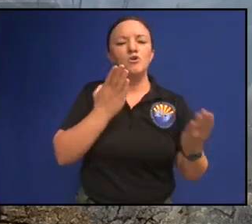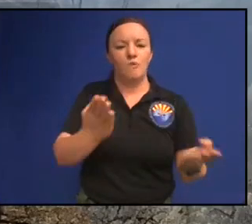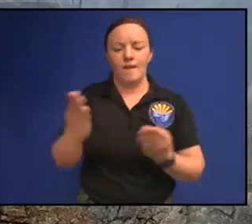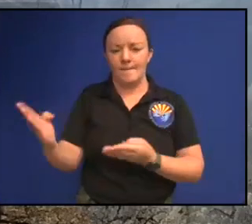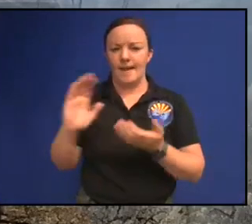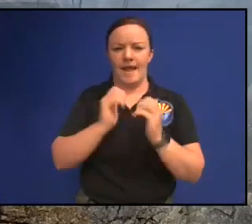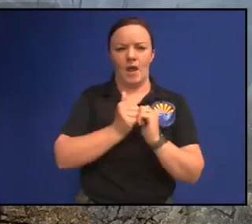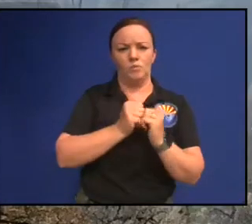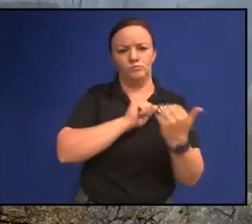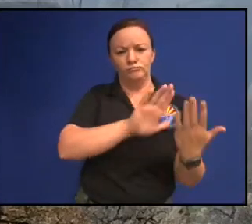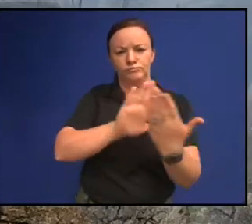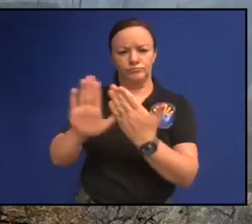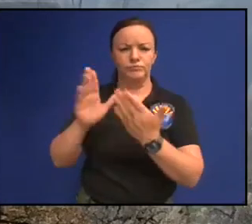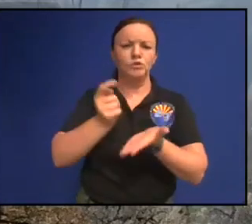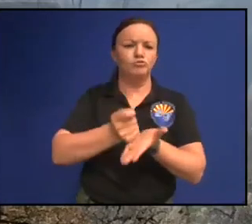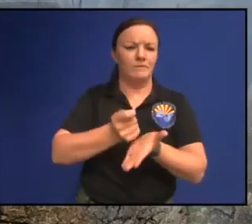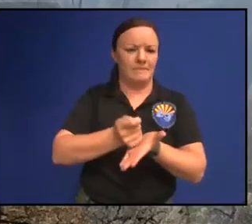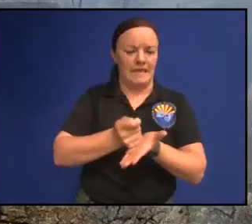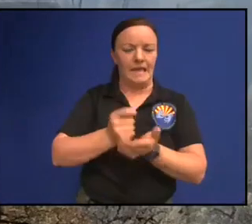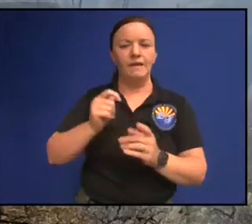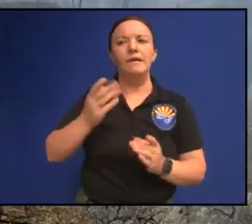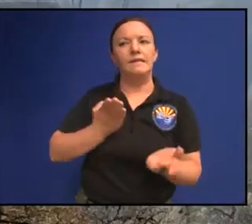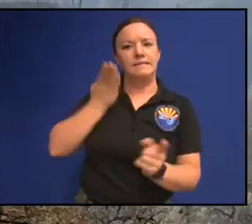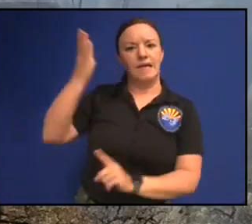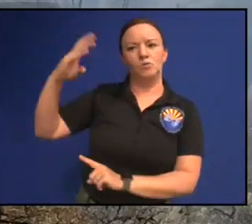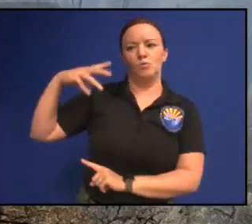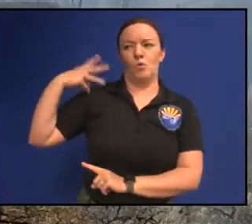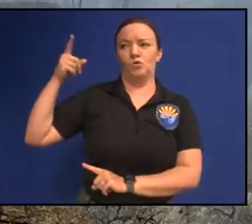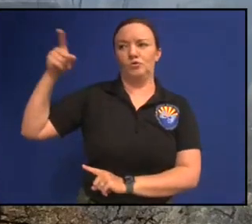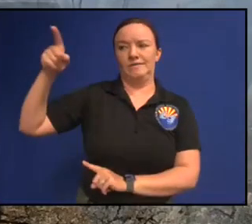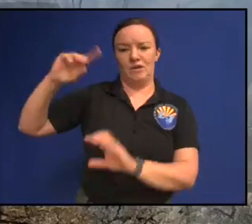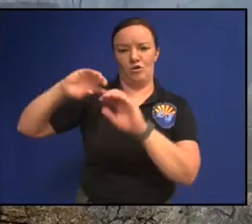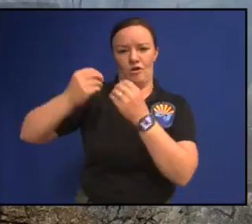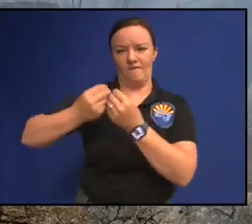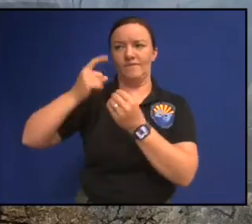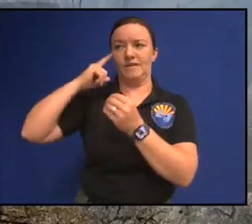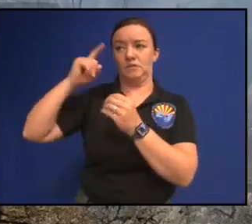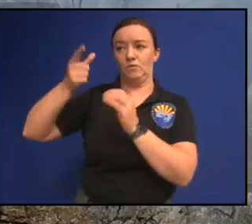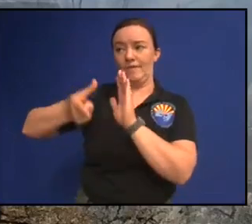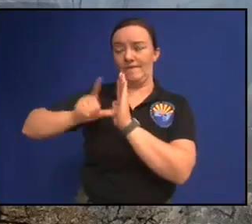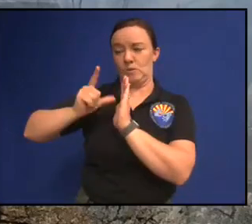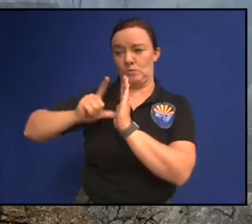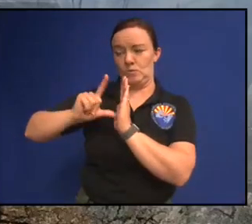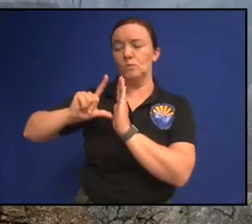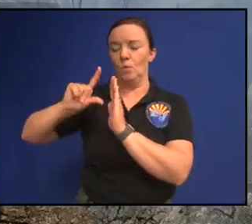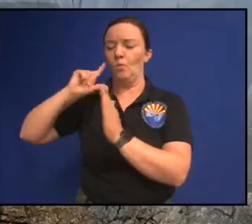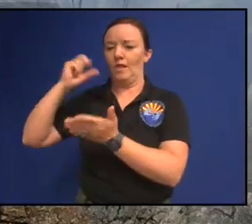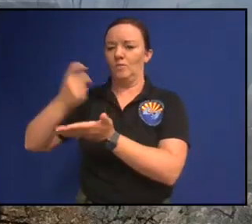REVIEWED IN THE WASHINGTON OFFICE AND APPROVED SOON. AND THE BEAR TEAM IS WORKING ON THE NORTHERN HALF OF